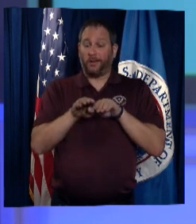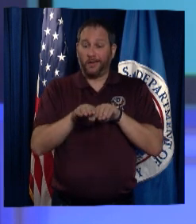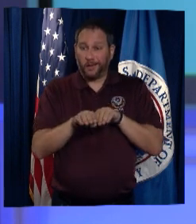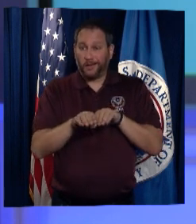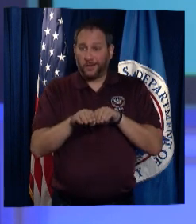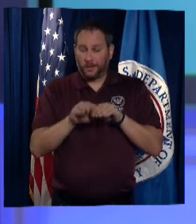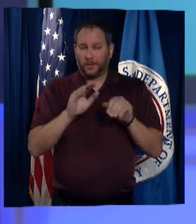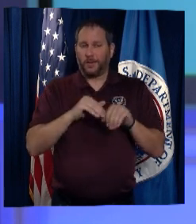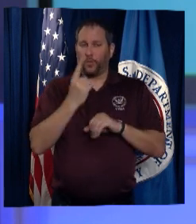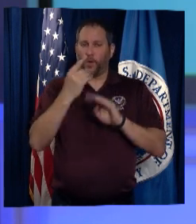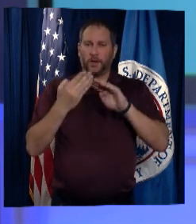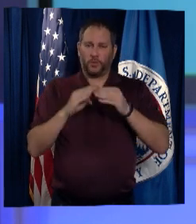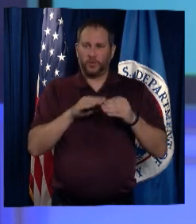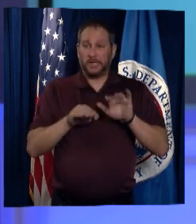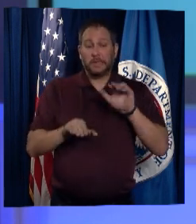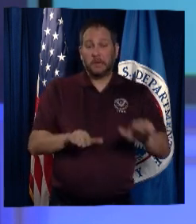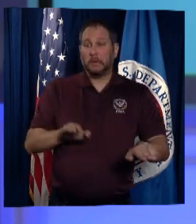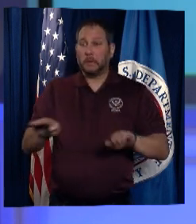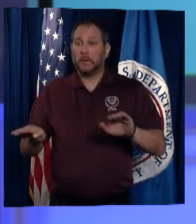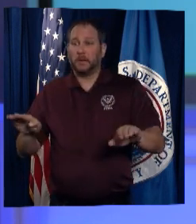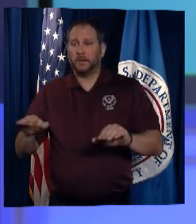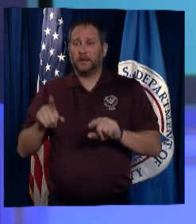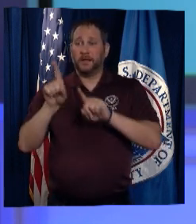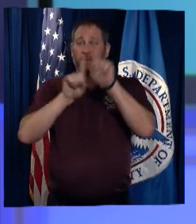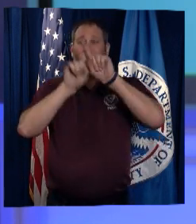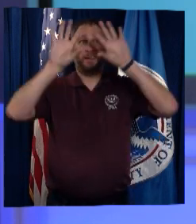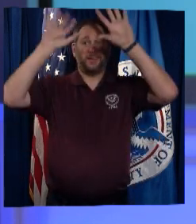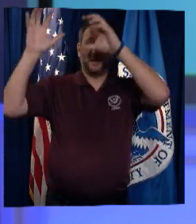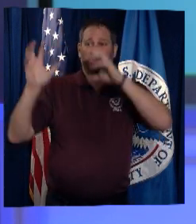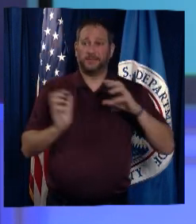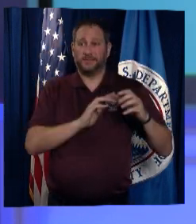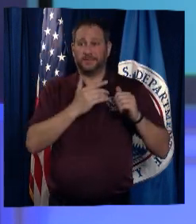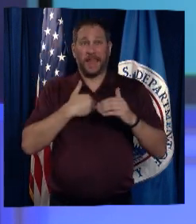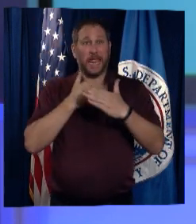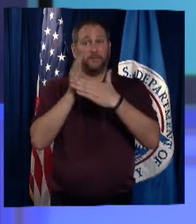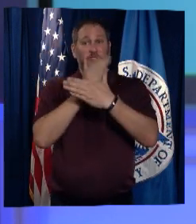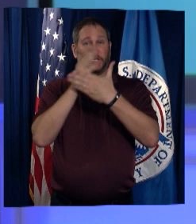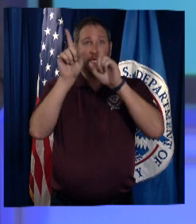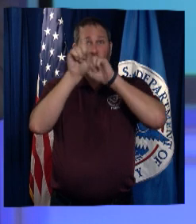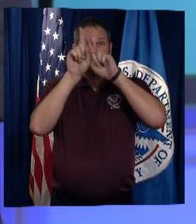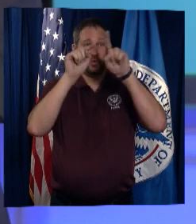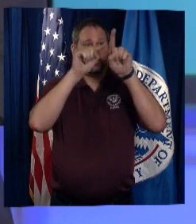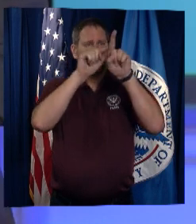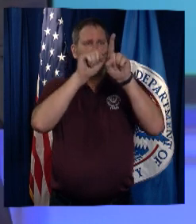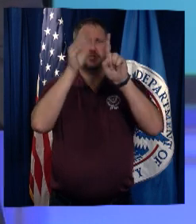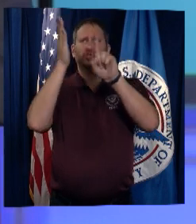brokers, those are the people that you're really looking for, who understand.